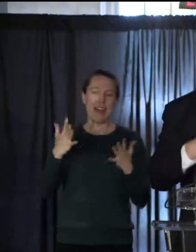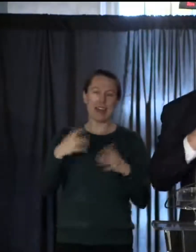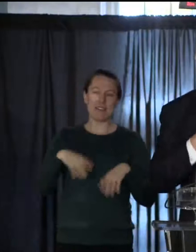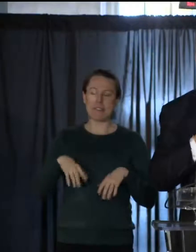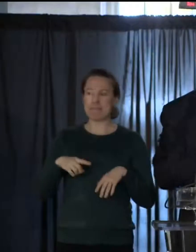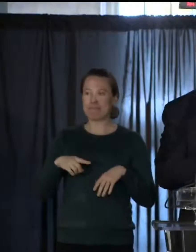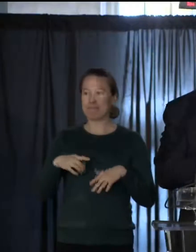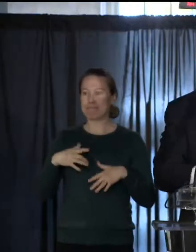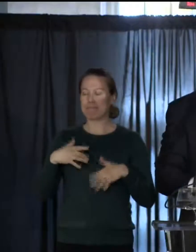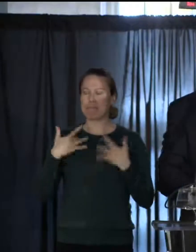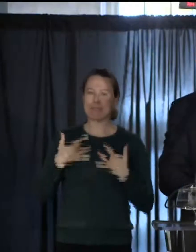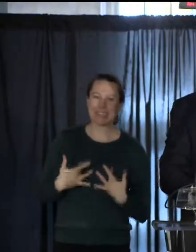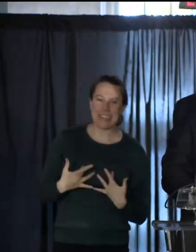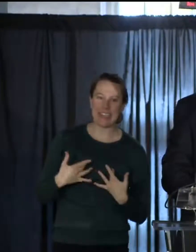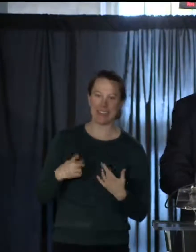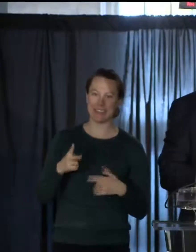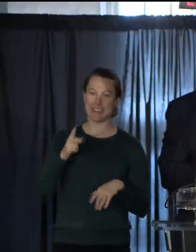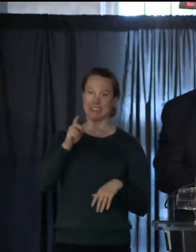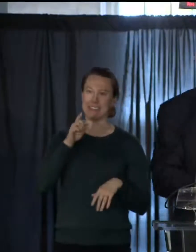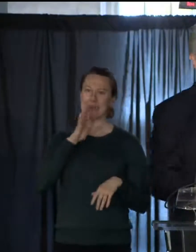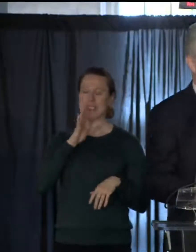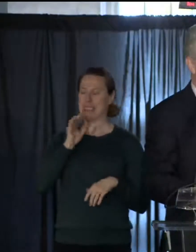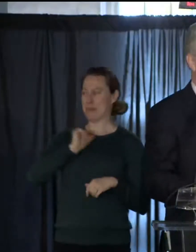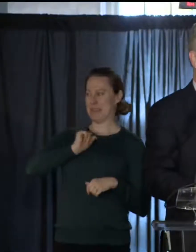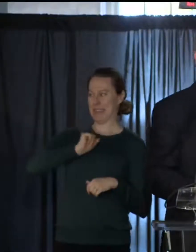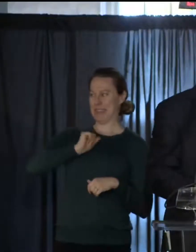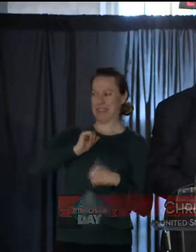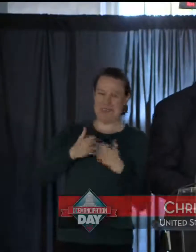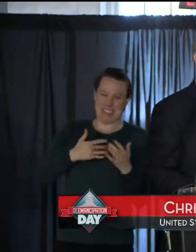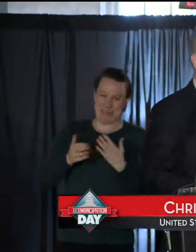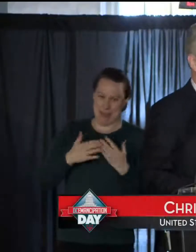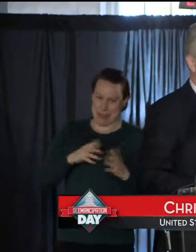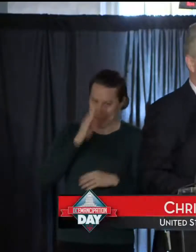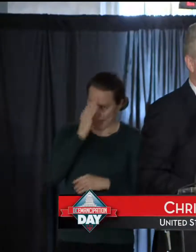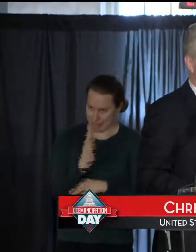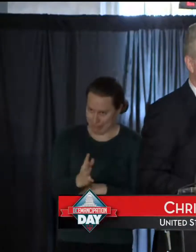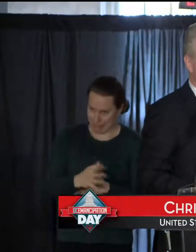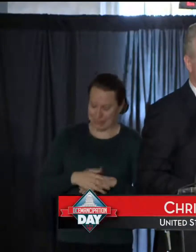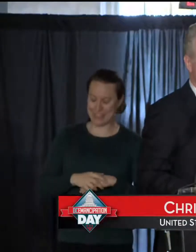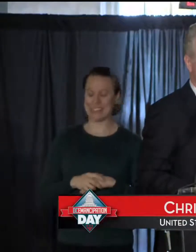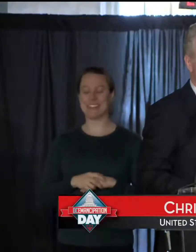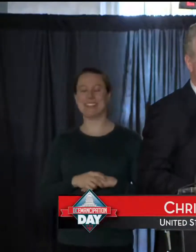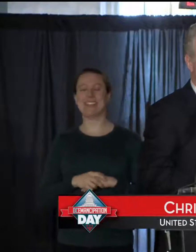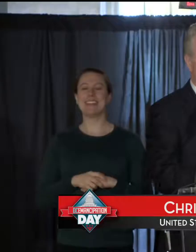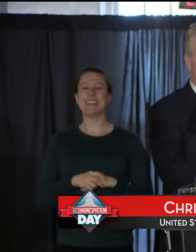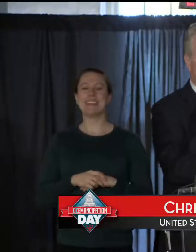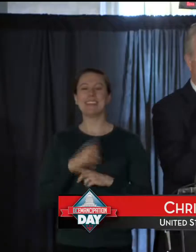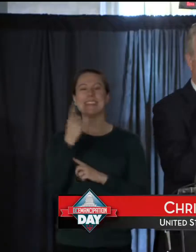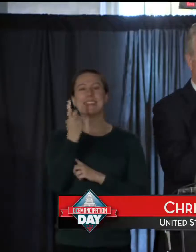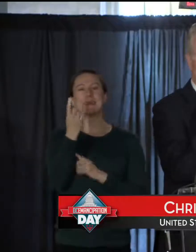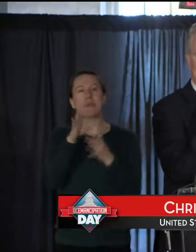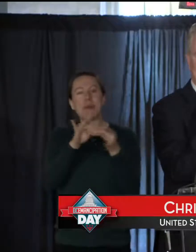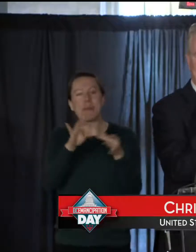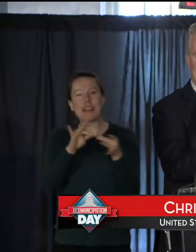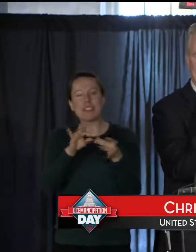SPEAKING FOR MYSELF ANYWAY AND SPEAKING FOR MYSELF ANYWAY AND SOMEBODY SAID THERE WERE ALSO REFERENDUMS ON MARIJUANA